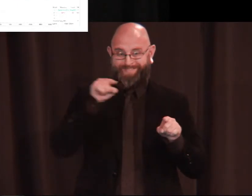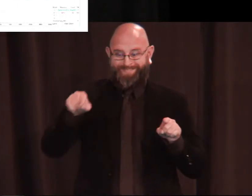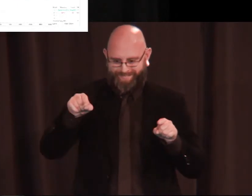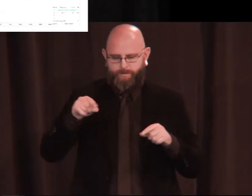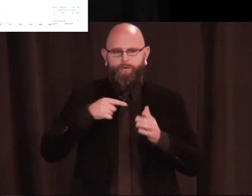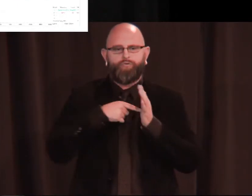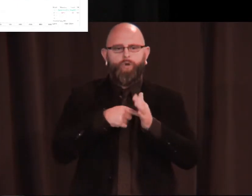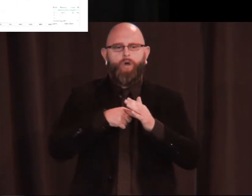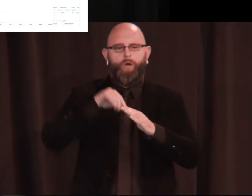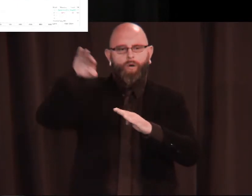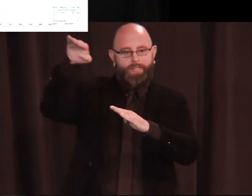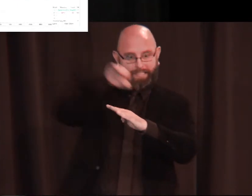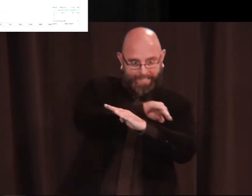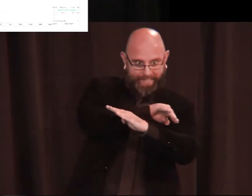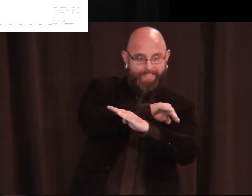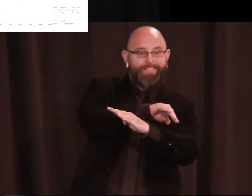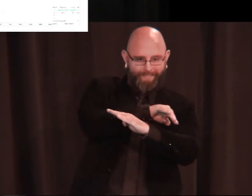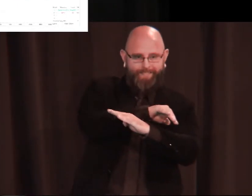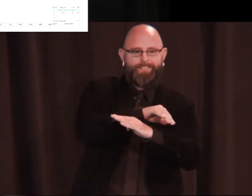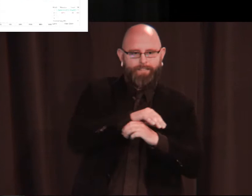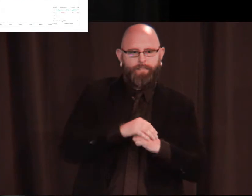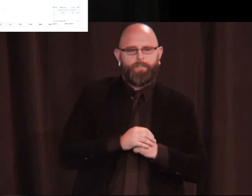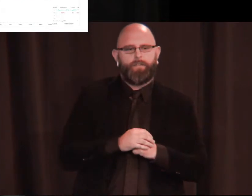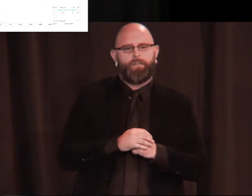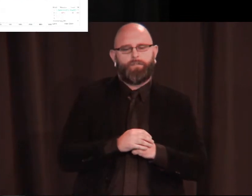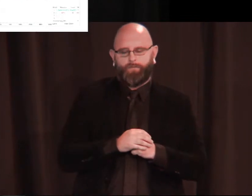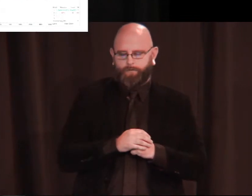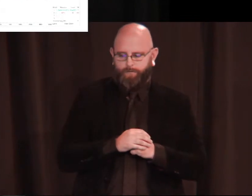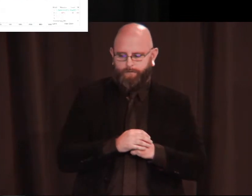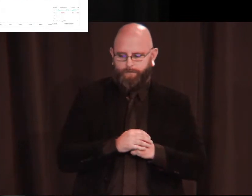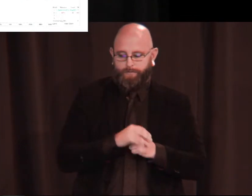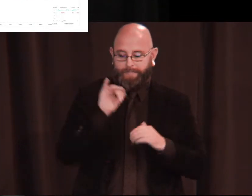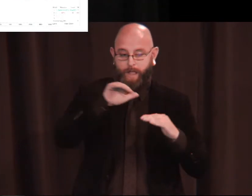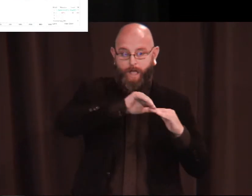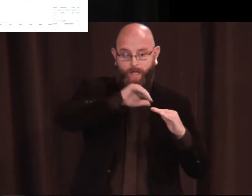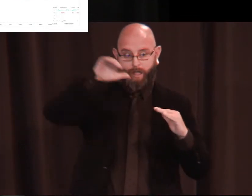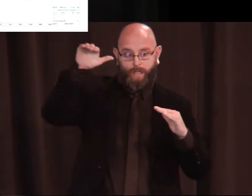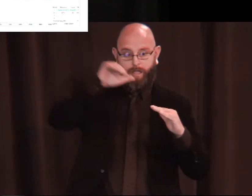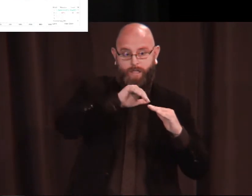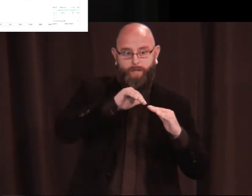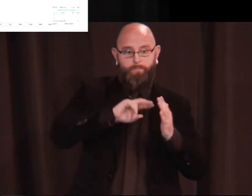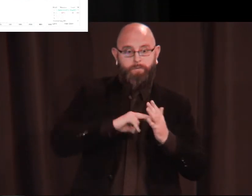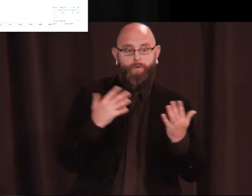and these children with this rising configuration don't have access to vowel sounds